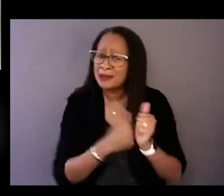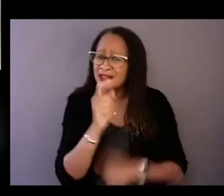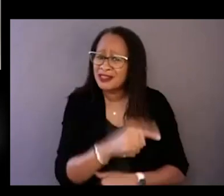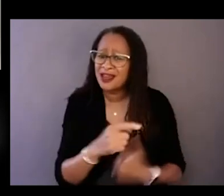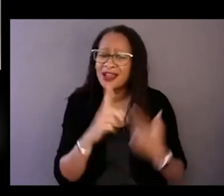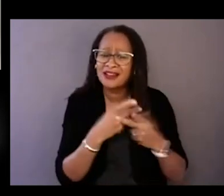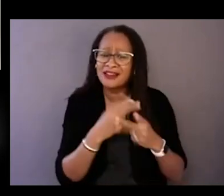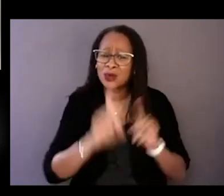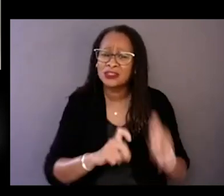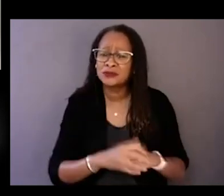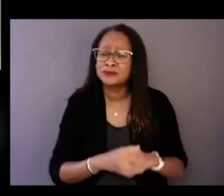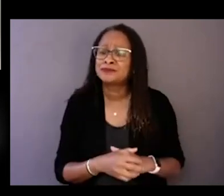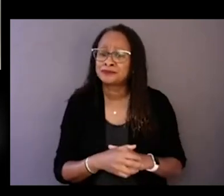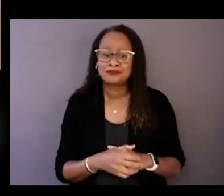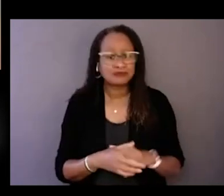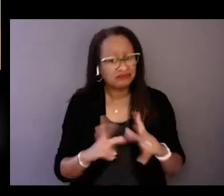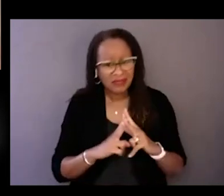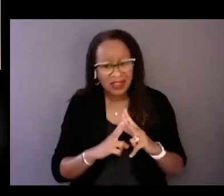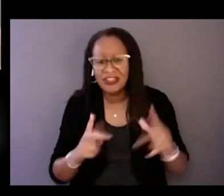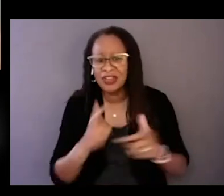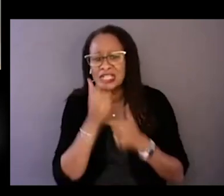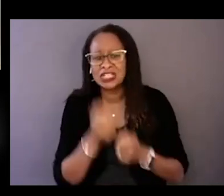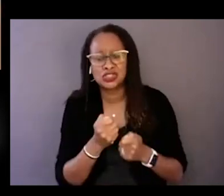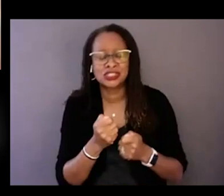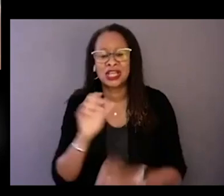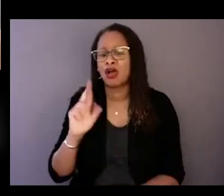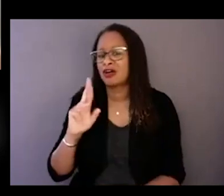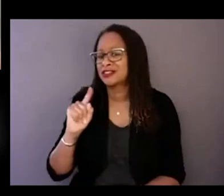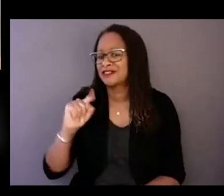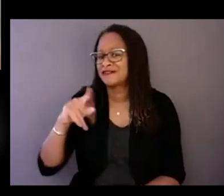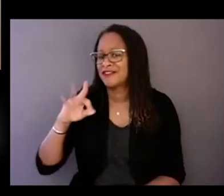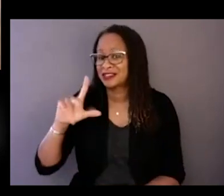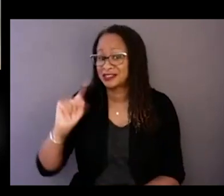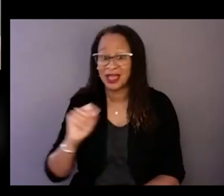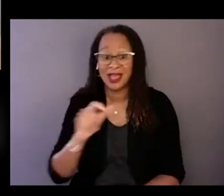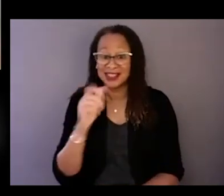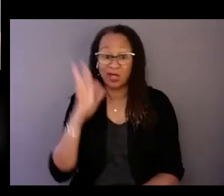And yeah, she's a really interesting artifact of it's not that long ago, only 10 years ago,